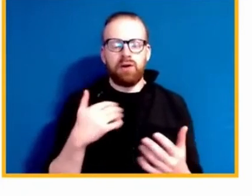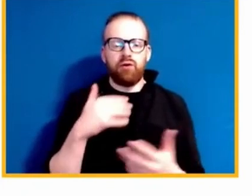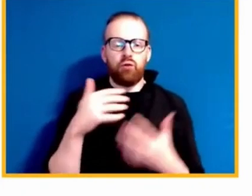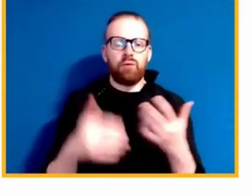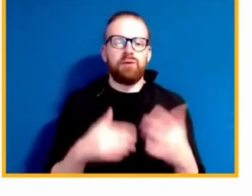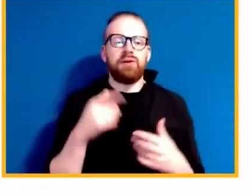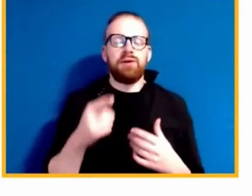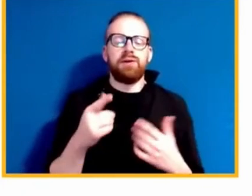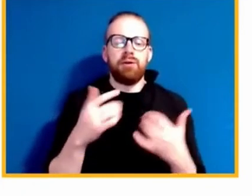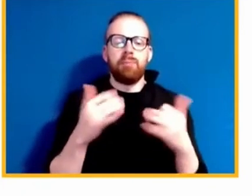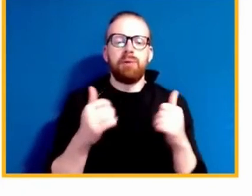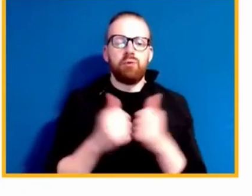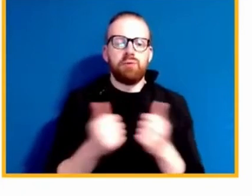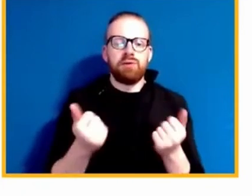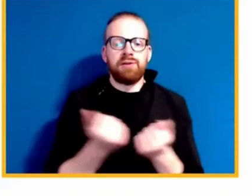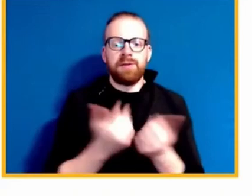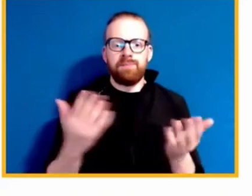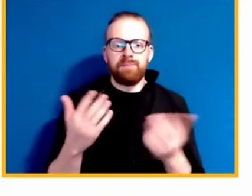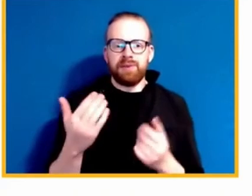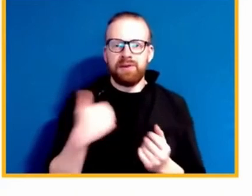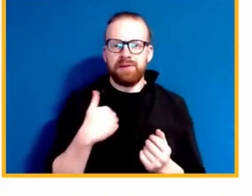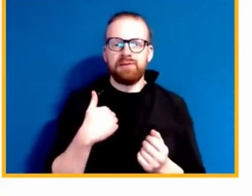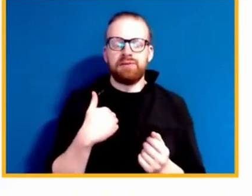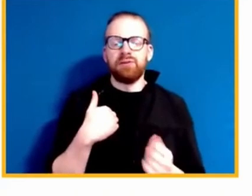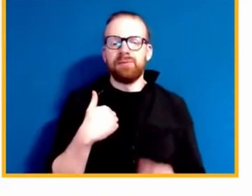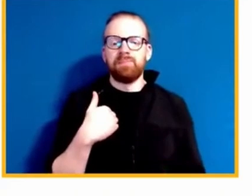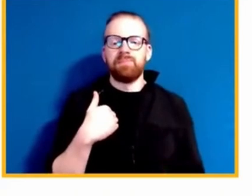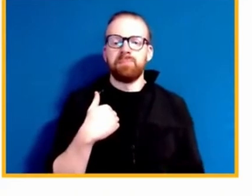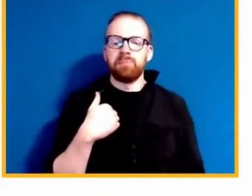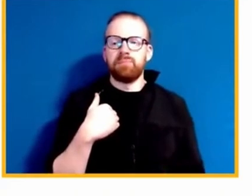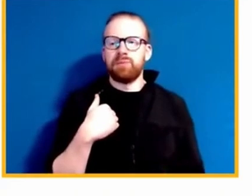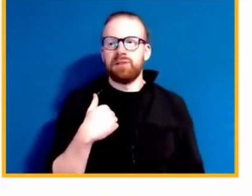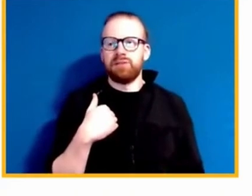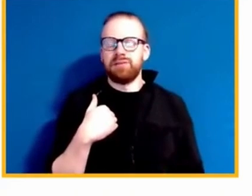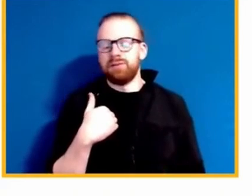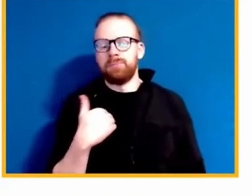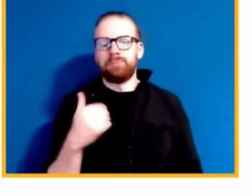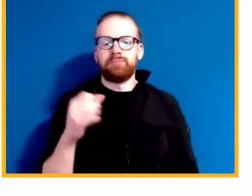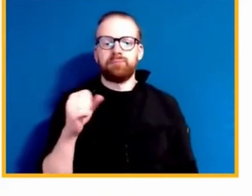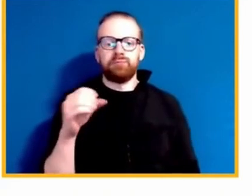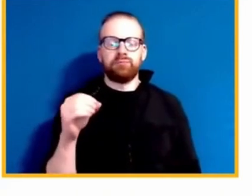try to play with everything that you have for you. Some great things about your